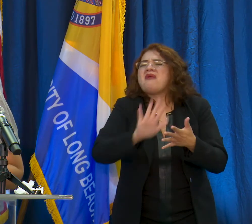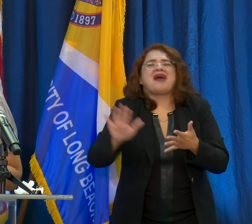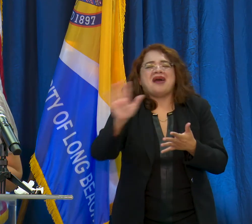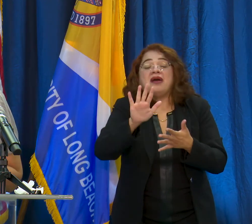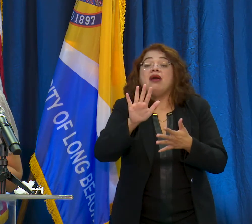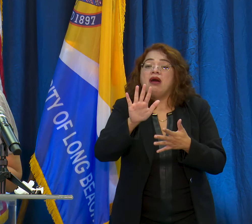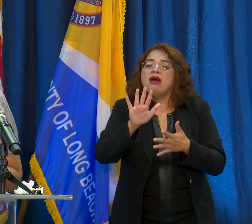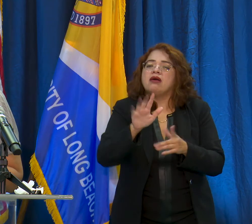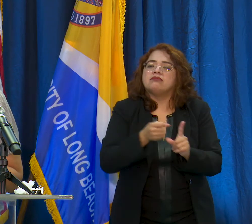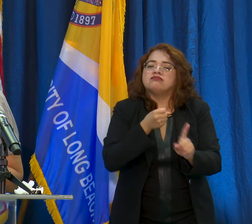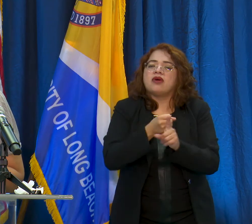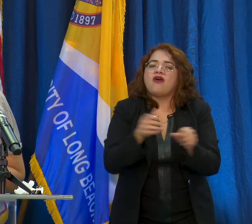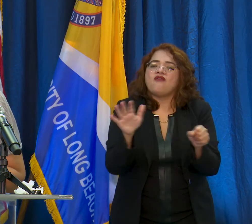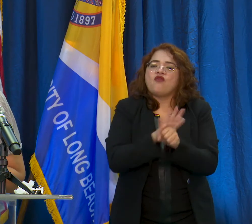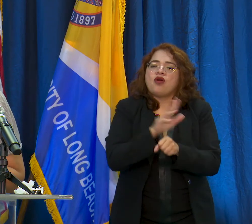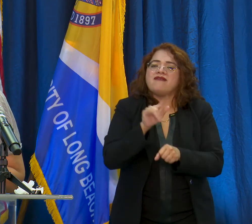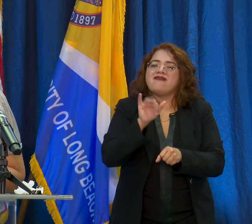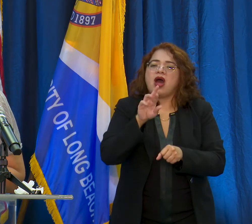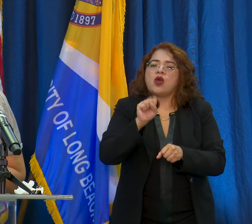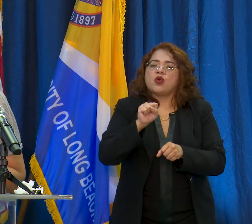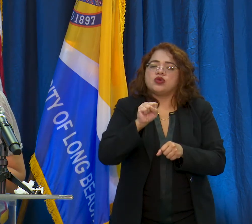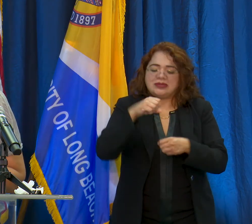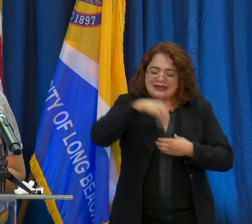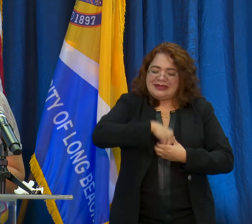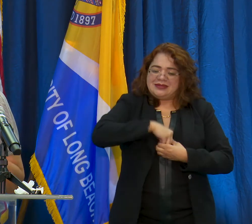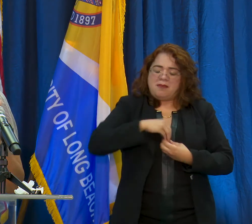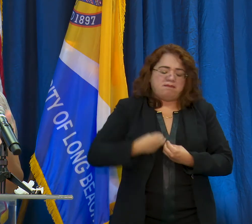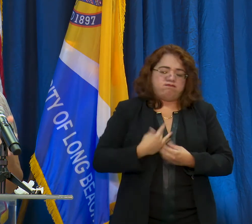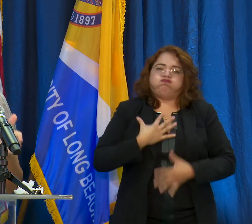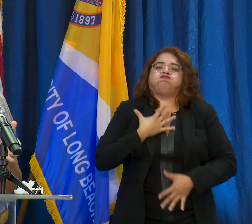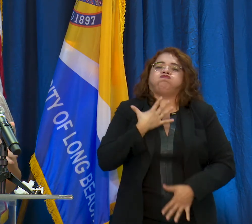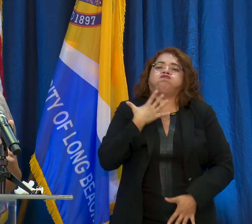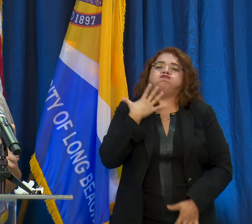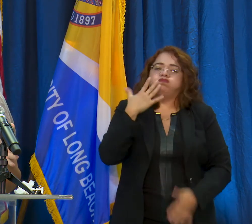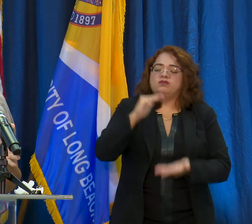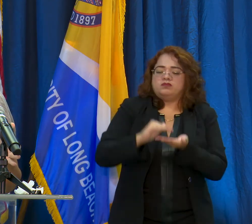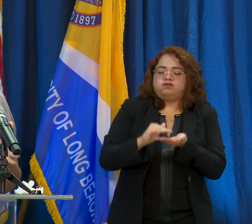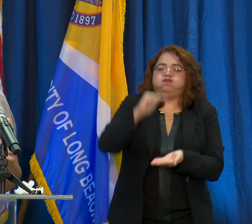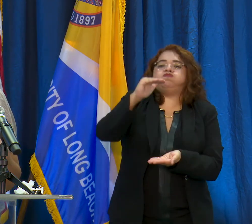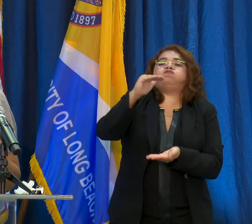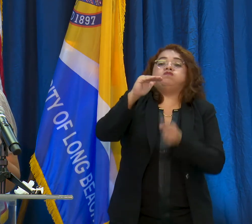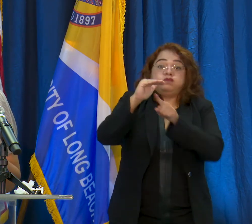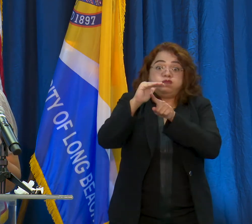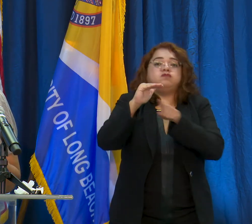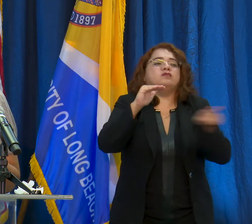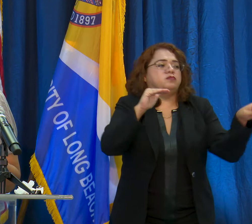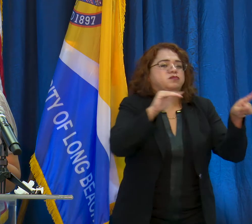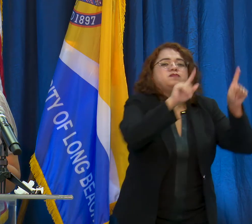The reason to do a test if you're in quarantine is because